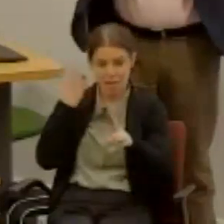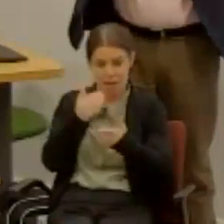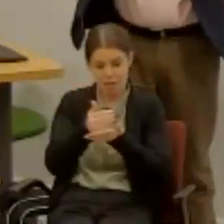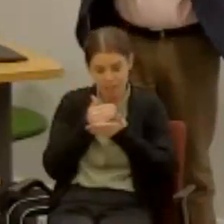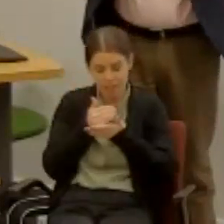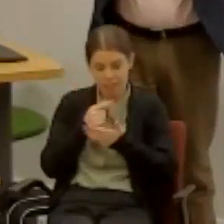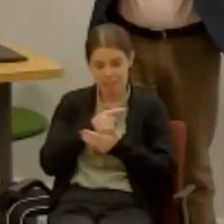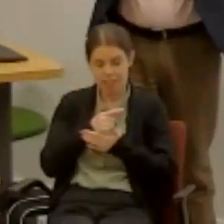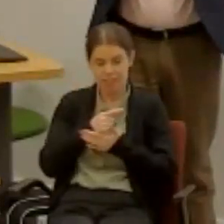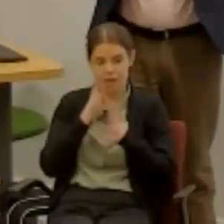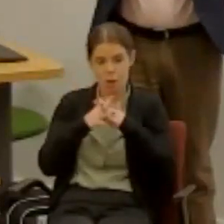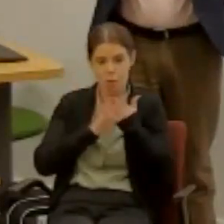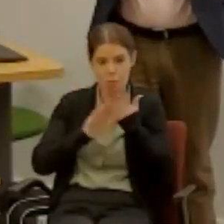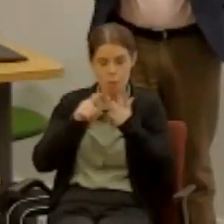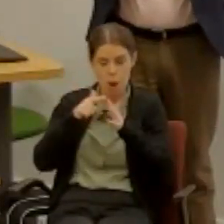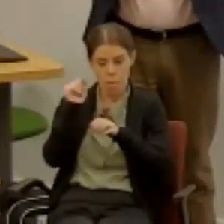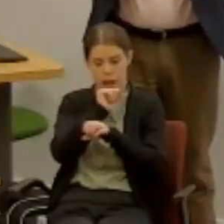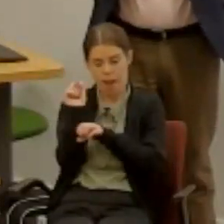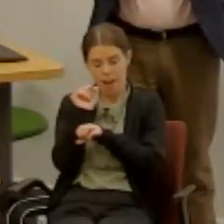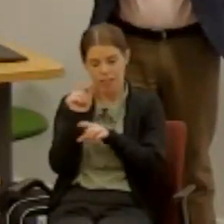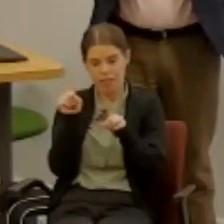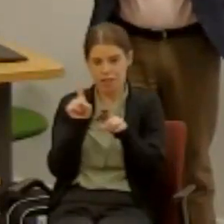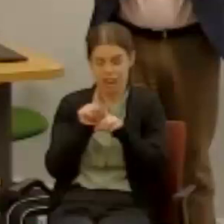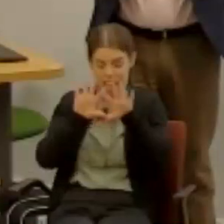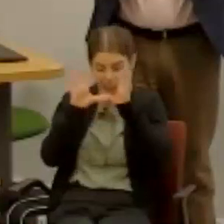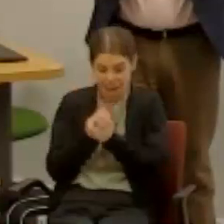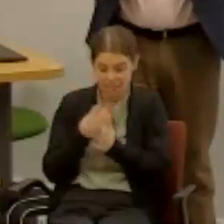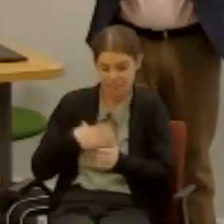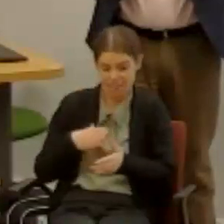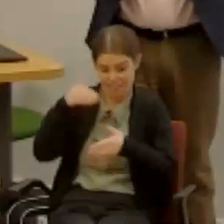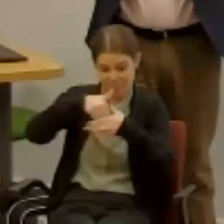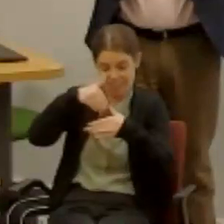whiplash, and so all accelerate. you need everything in it. genius.